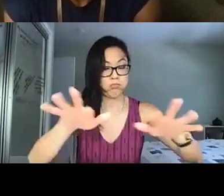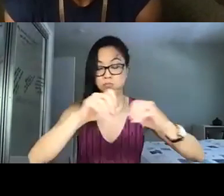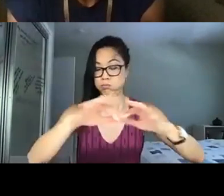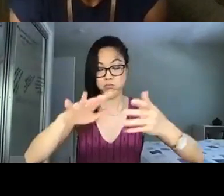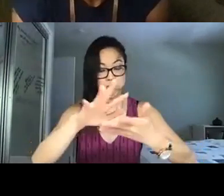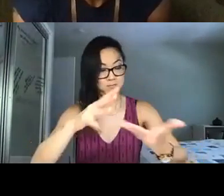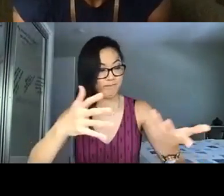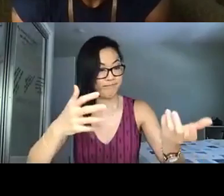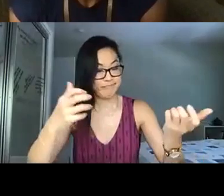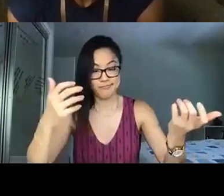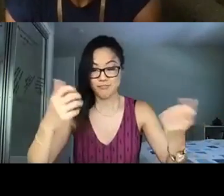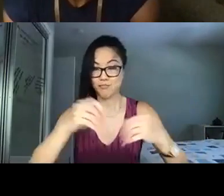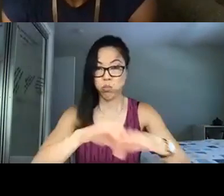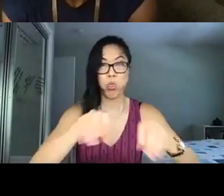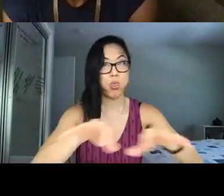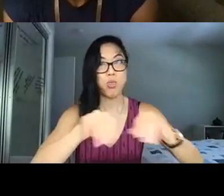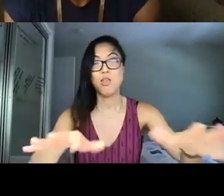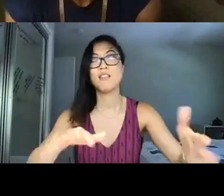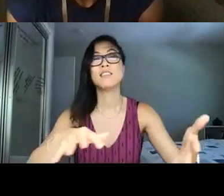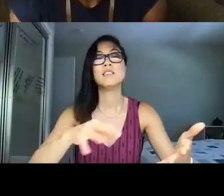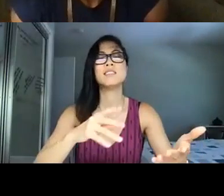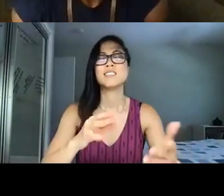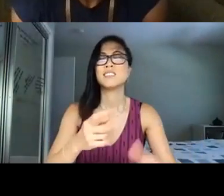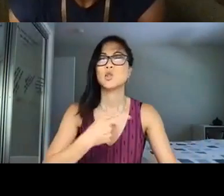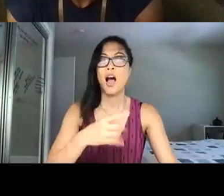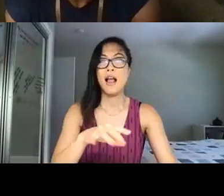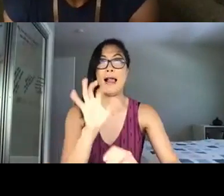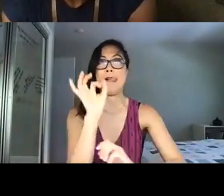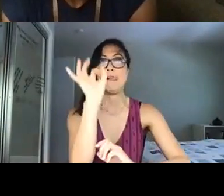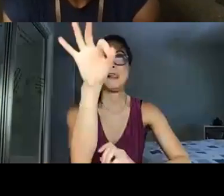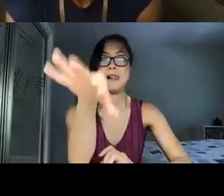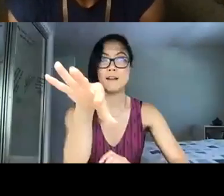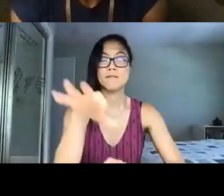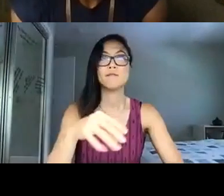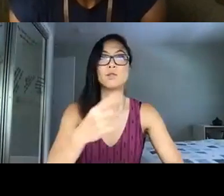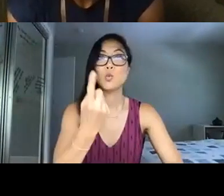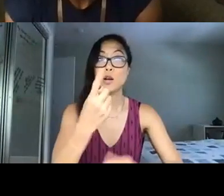one of those ways might be being a little quieter.